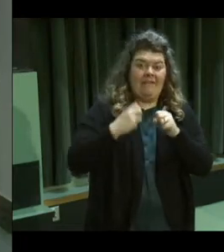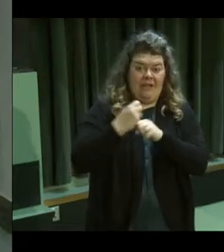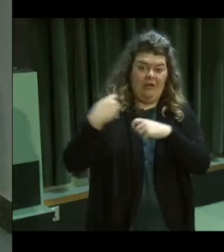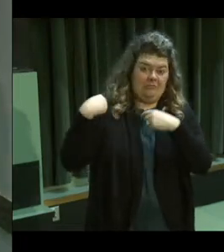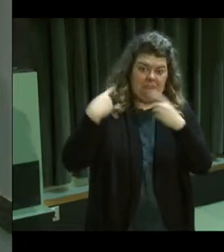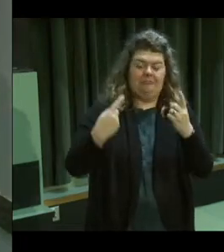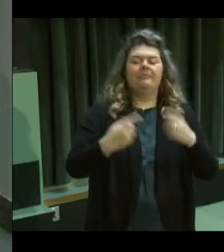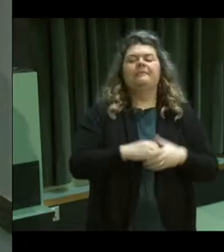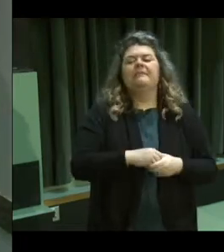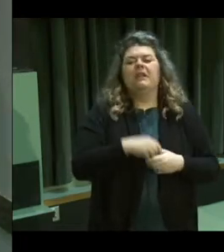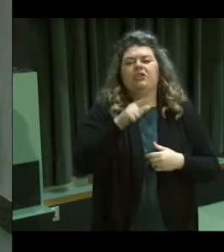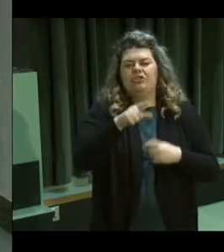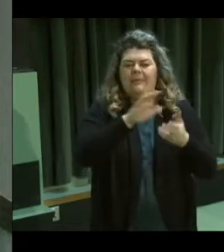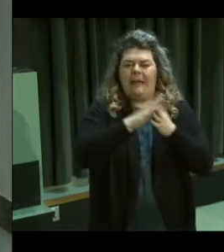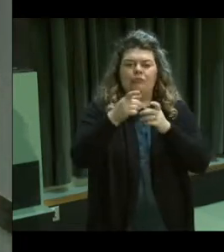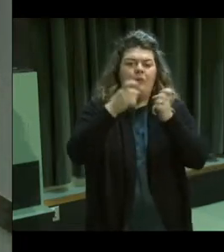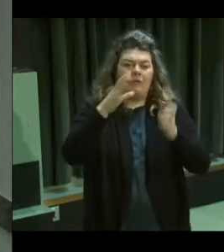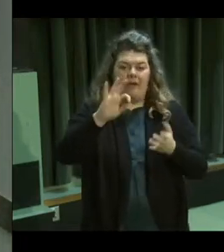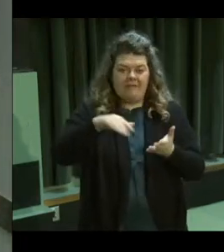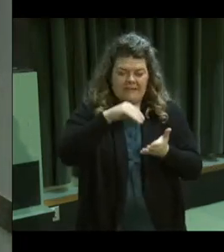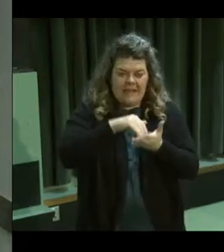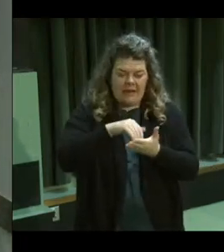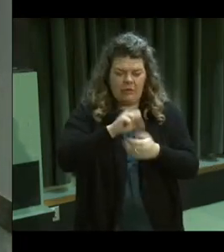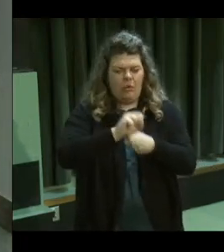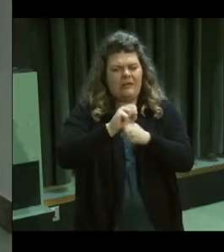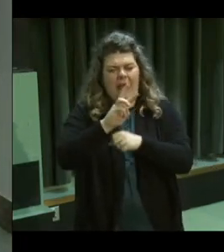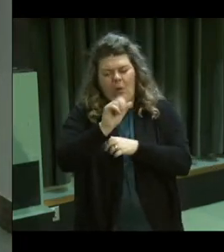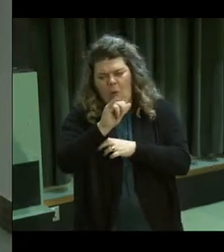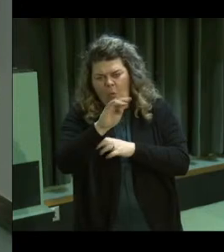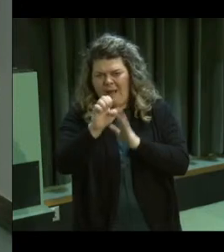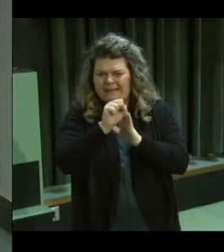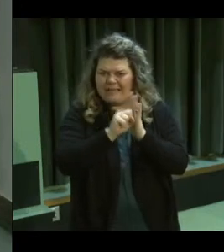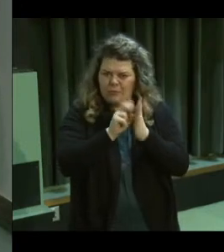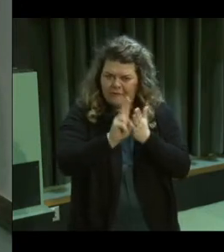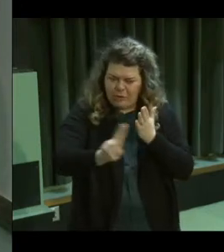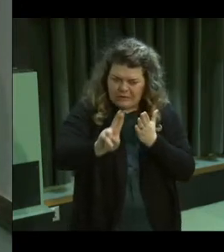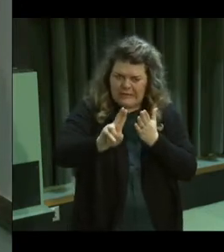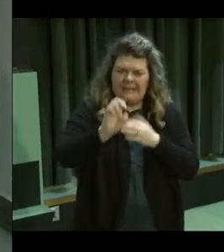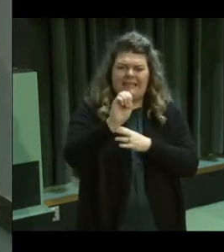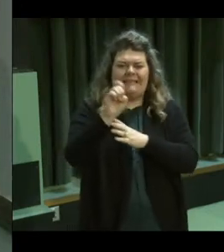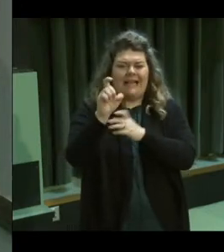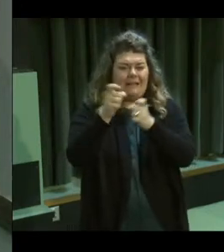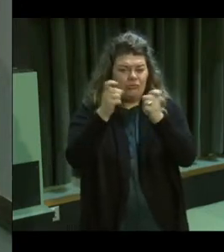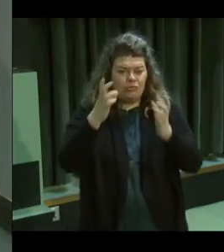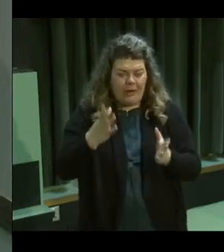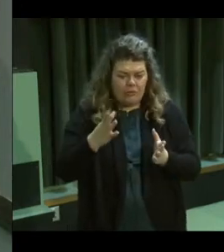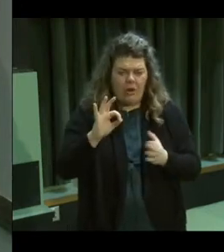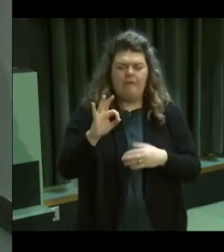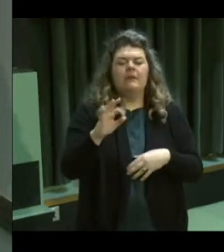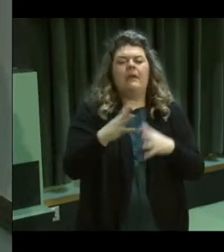the Center in 2022, she worked at Wayne State University, where